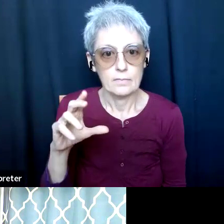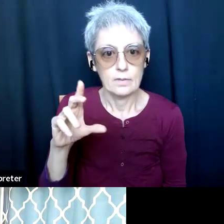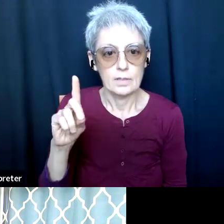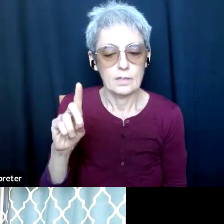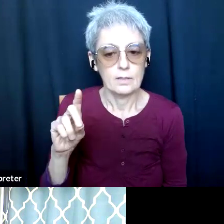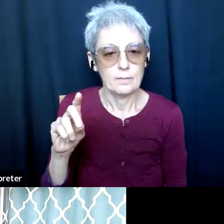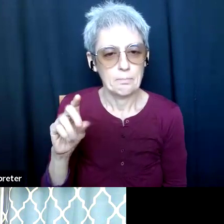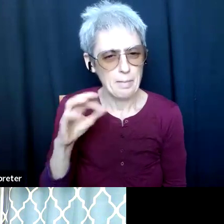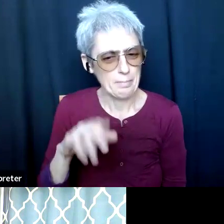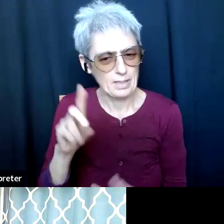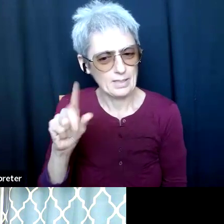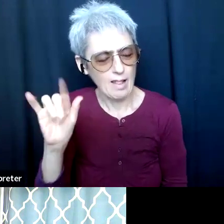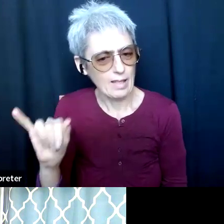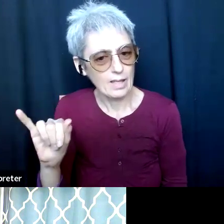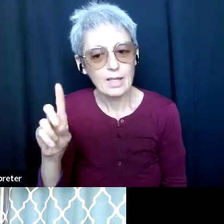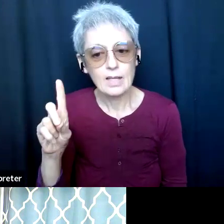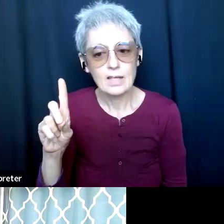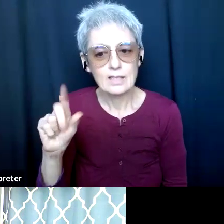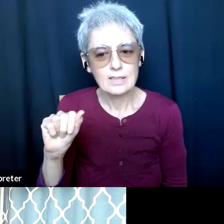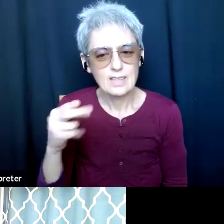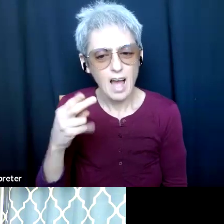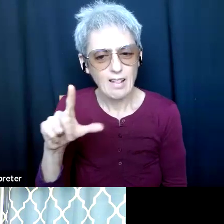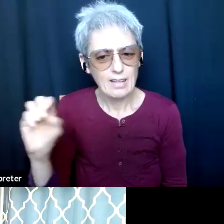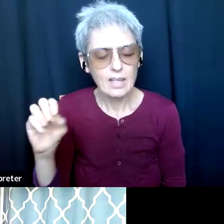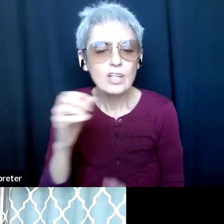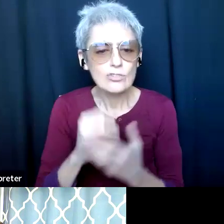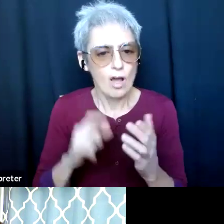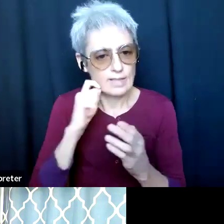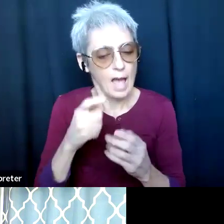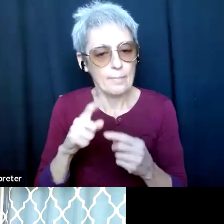I think it's time to move to more close to real-life experiments in order